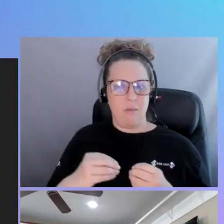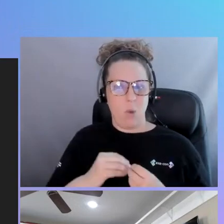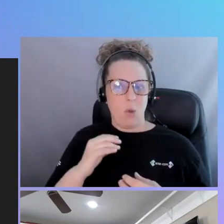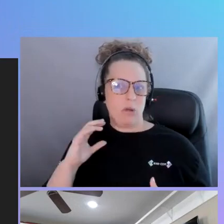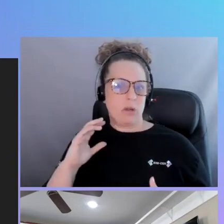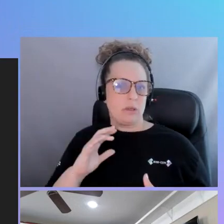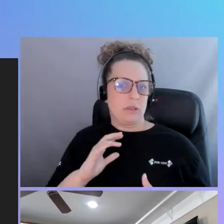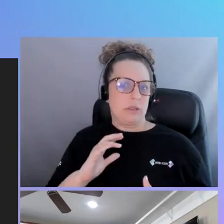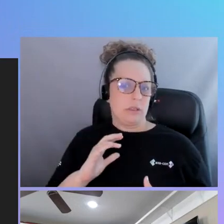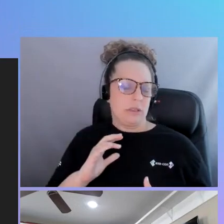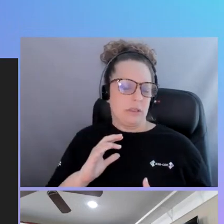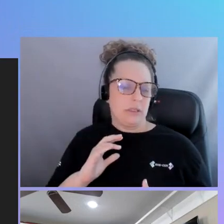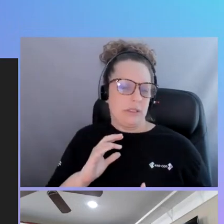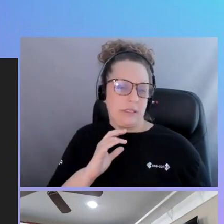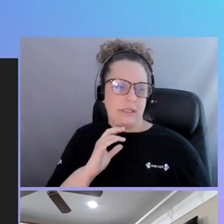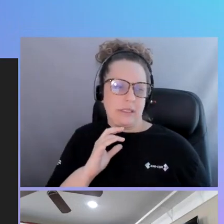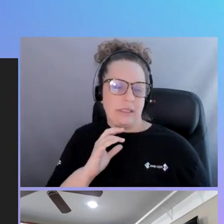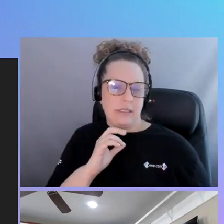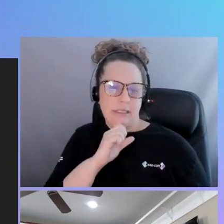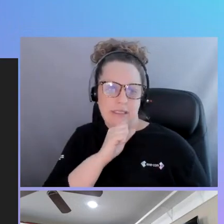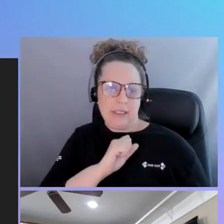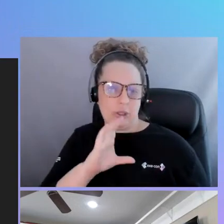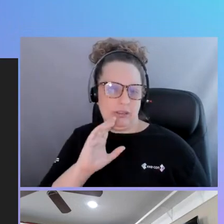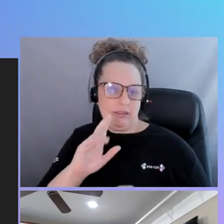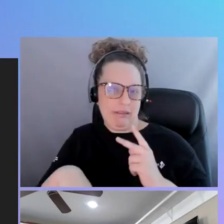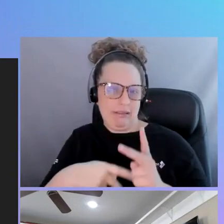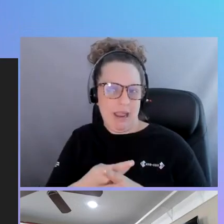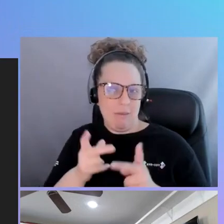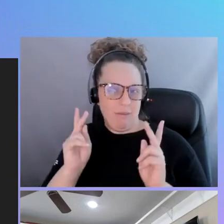to tell you guys, and I really meant to. And it was on my list.